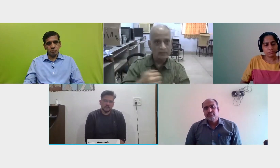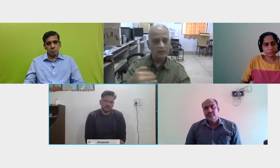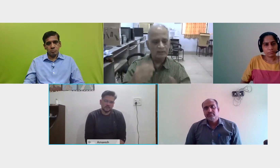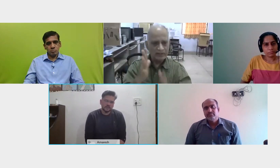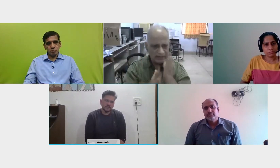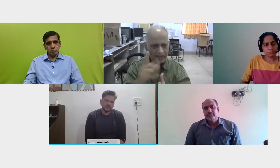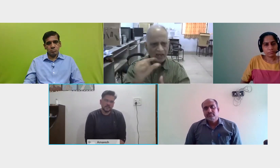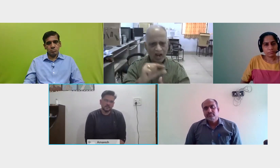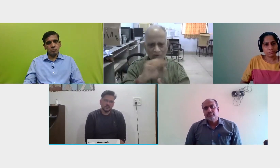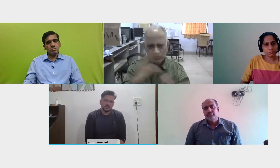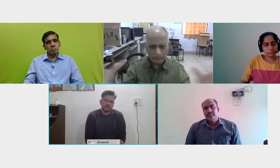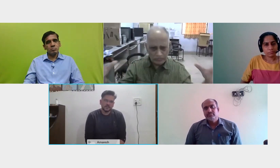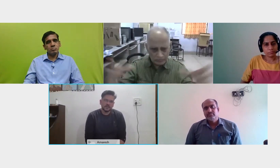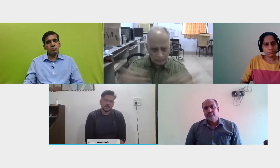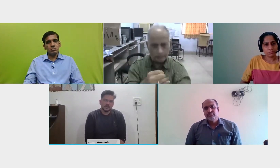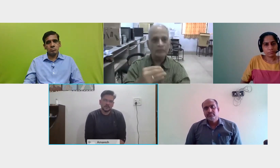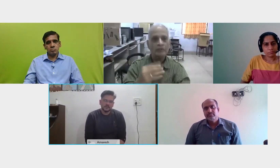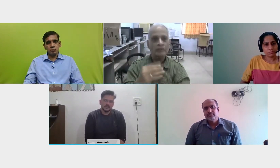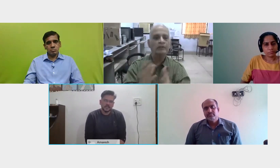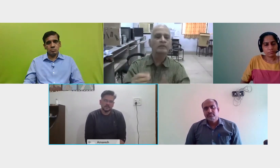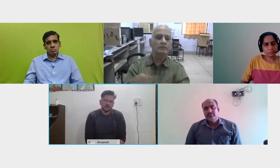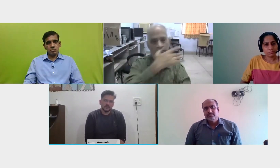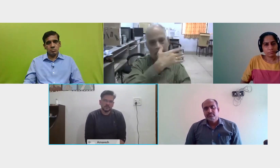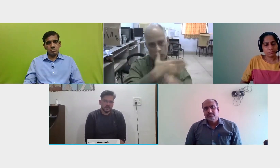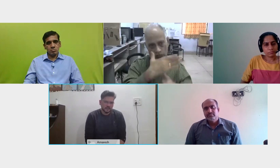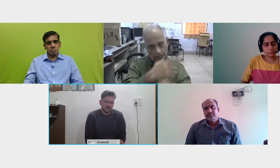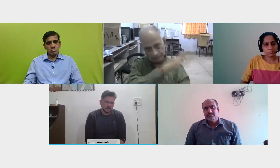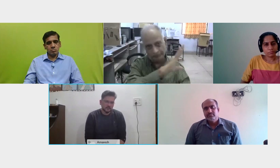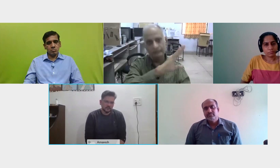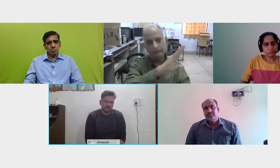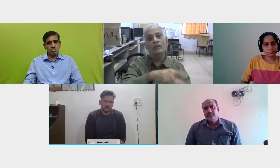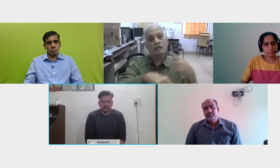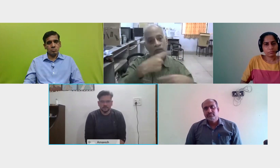so they had developed a purpose Indian sign language and they are doing a lot of research